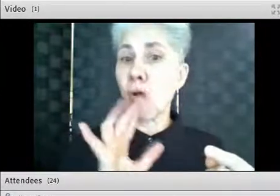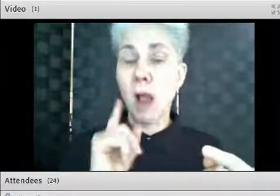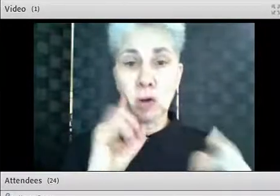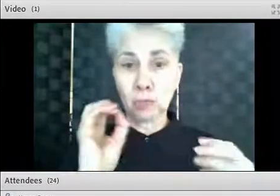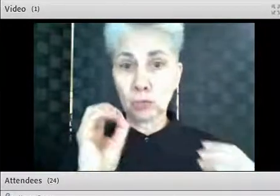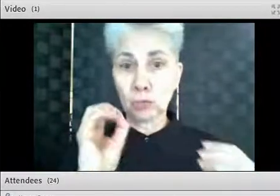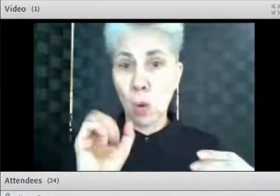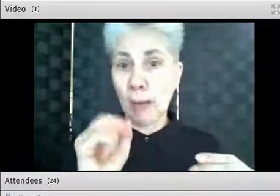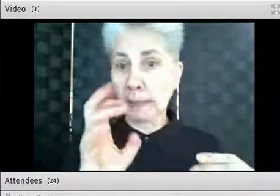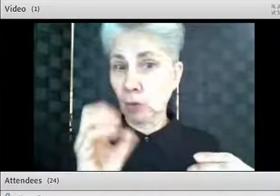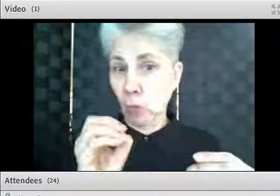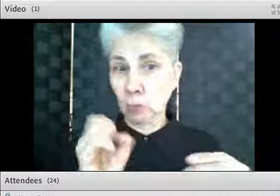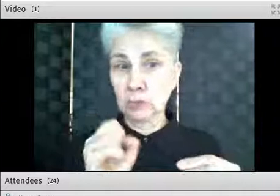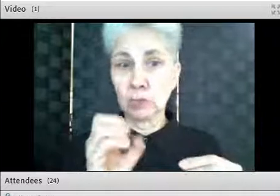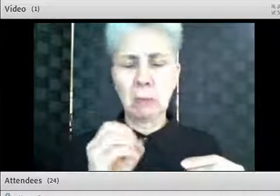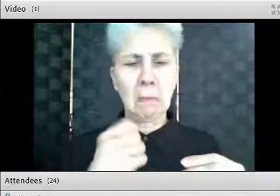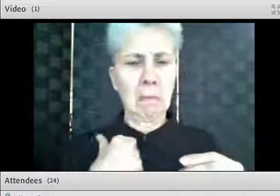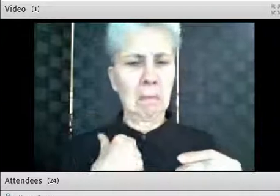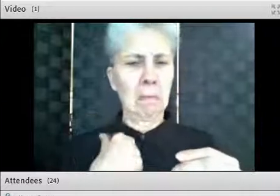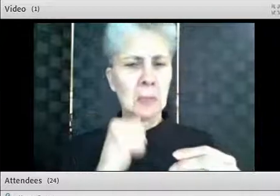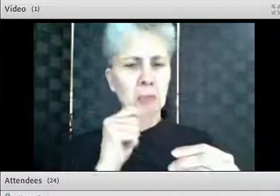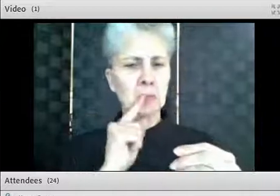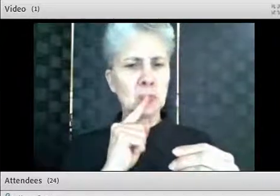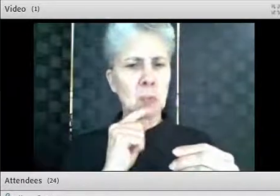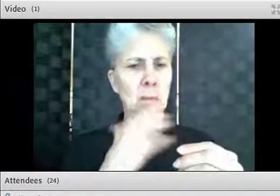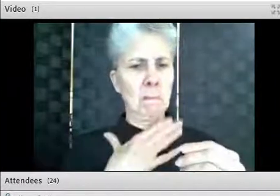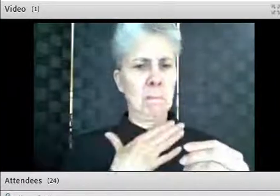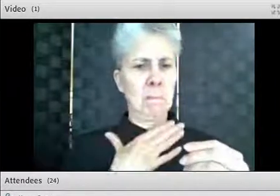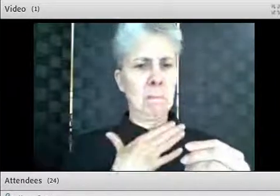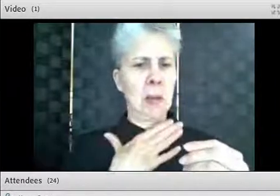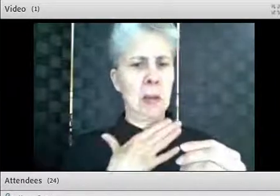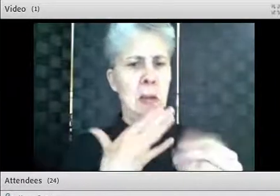so I'm not quite sure what's going on with that,